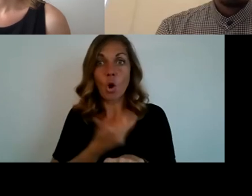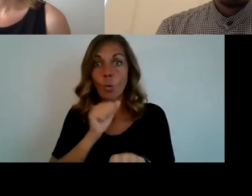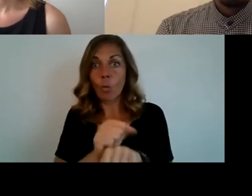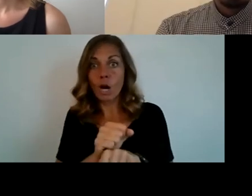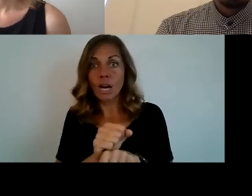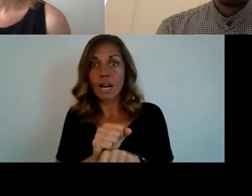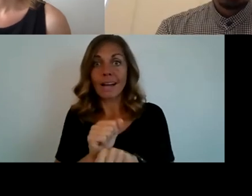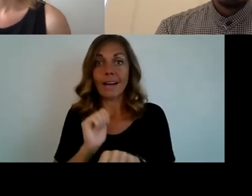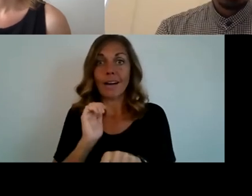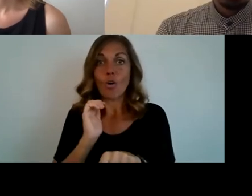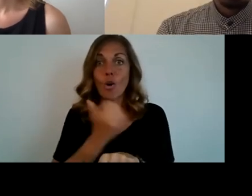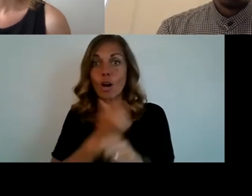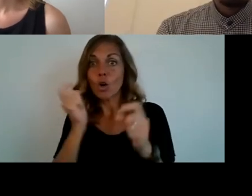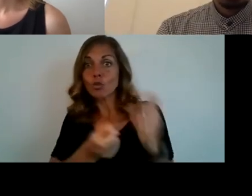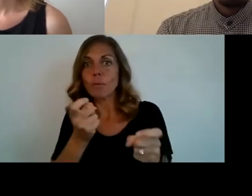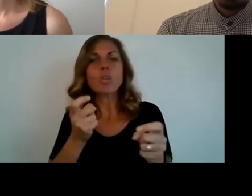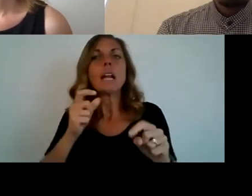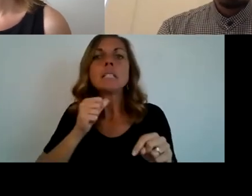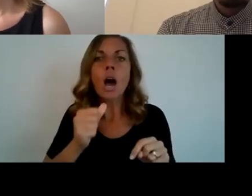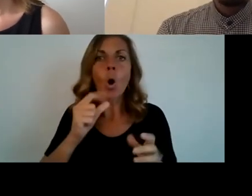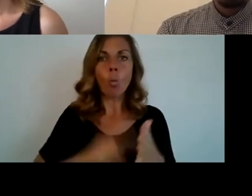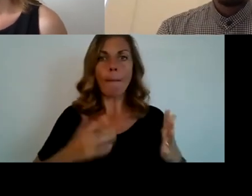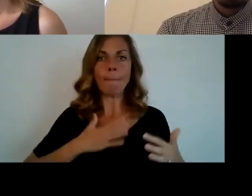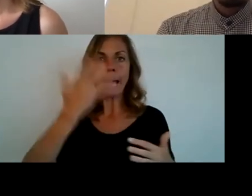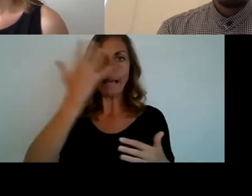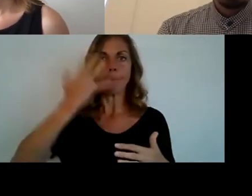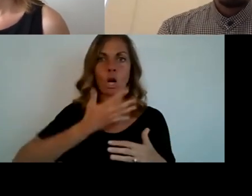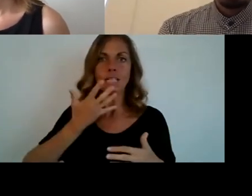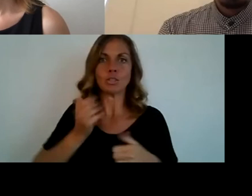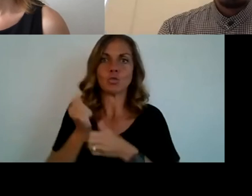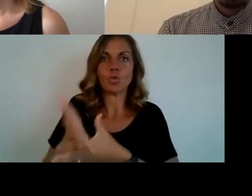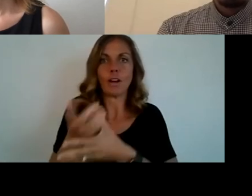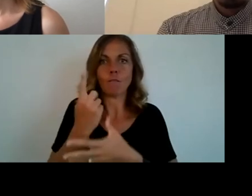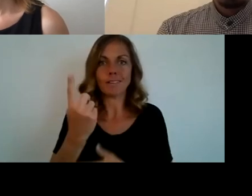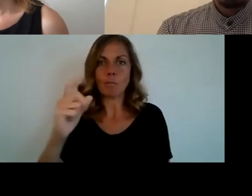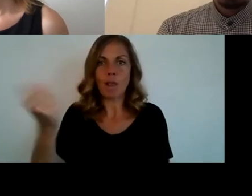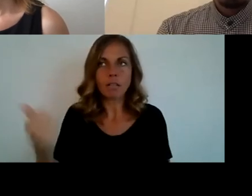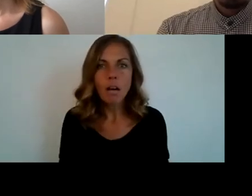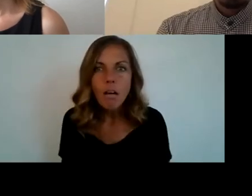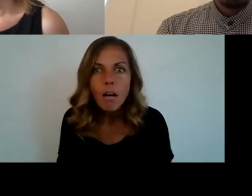triggers in somebody else. Imagine what would be unleashed in term was our working relationships.